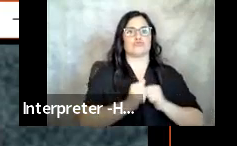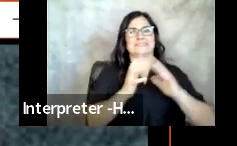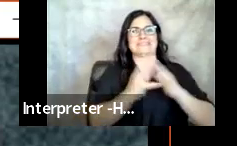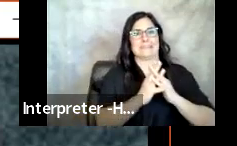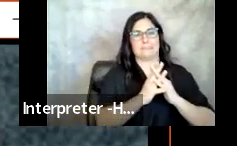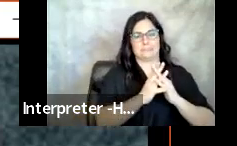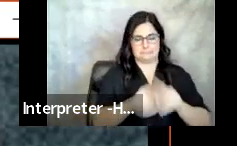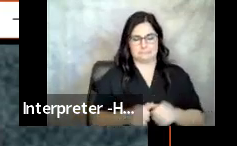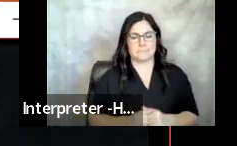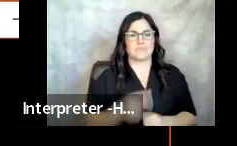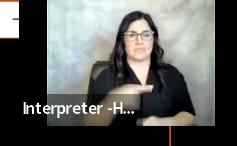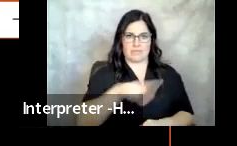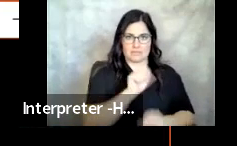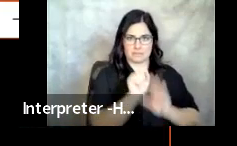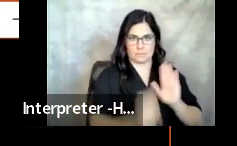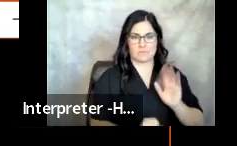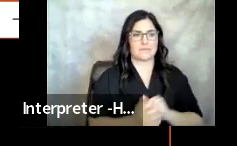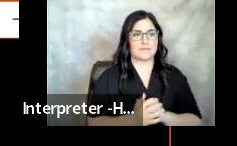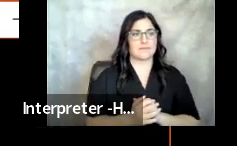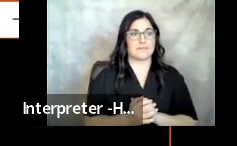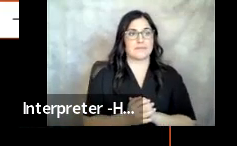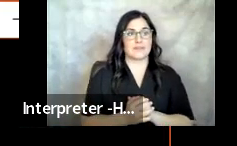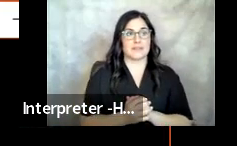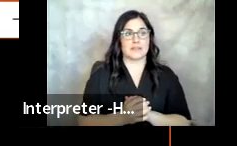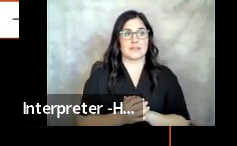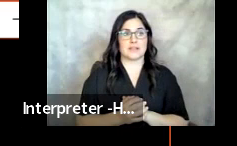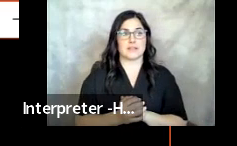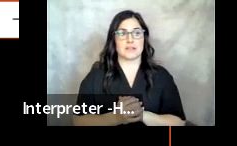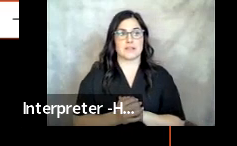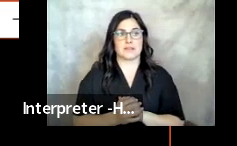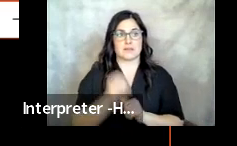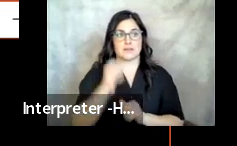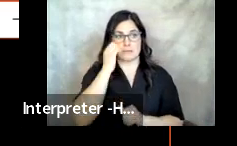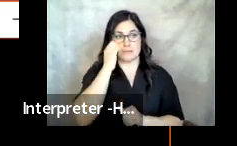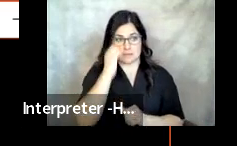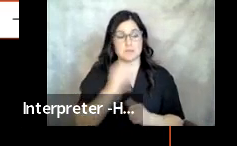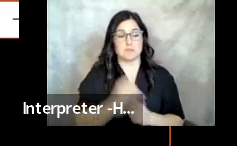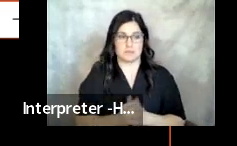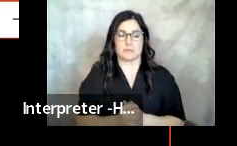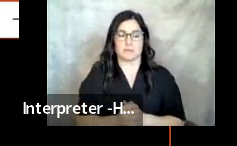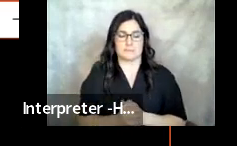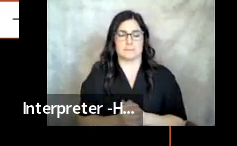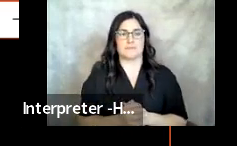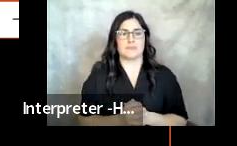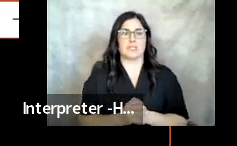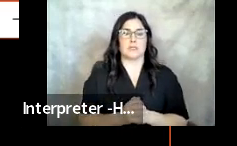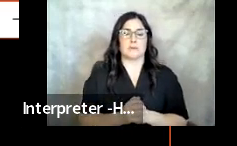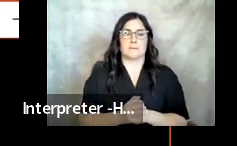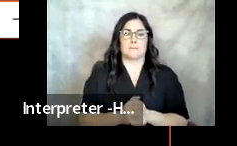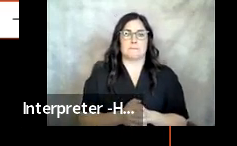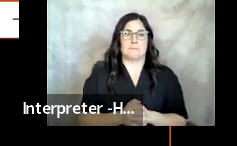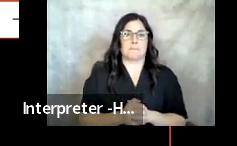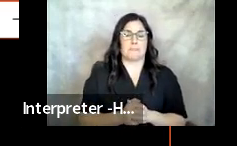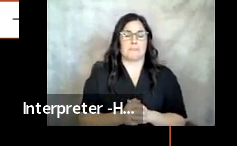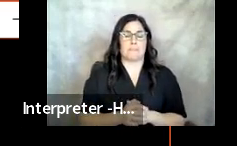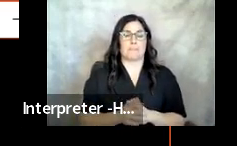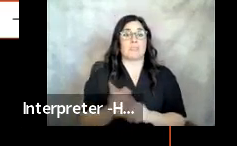Example of of Dunning School. History right here. Just really quick. Let me read this quote.